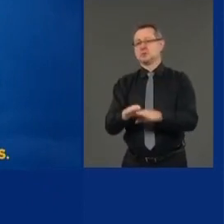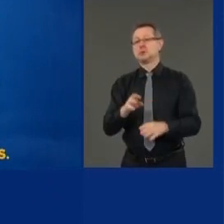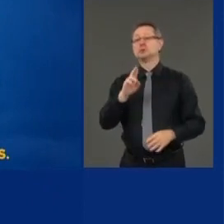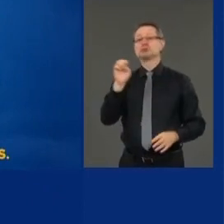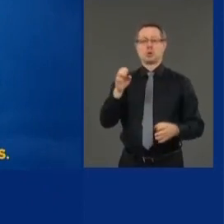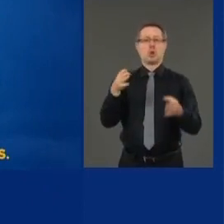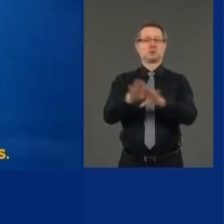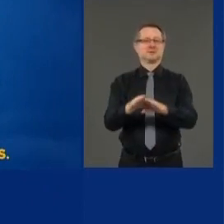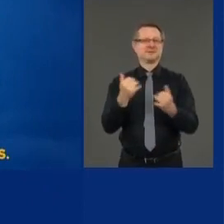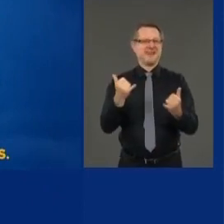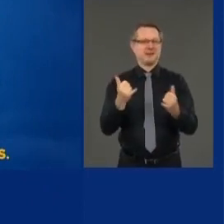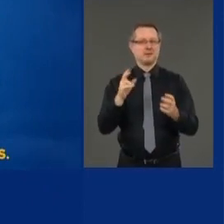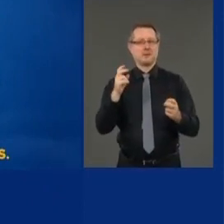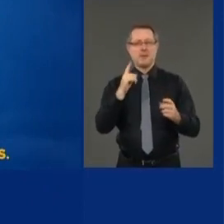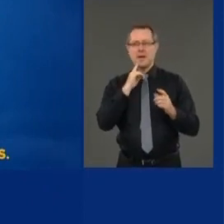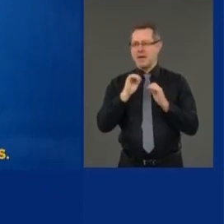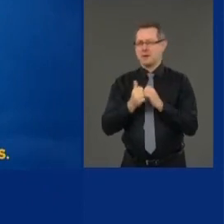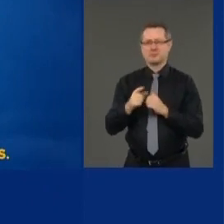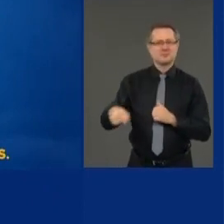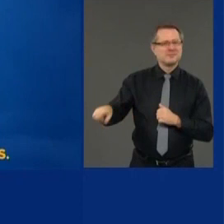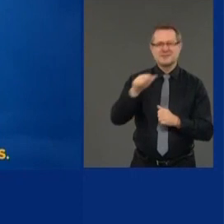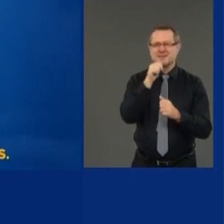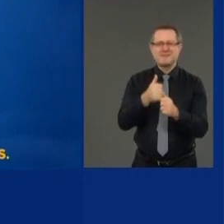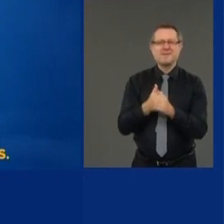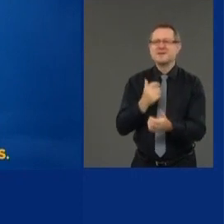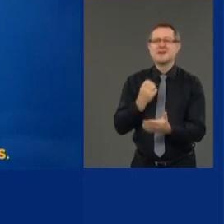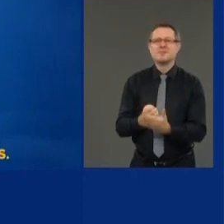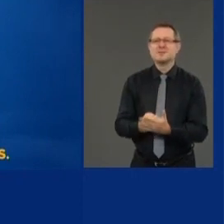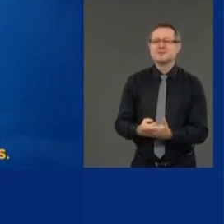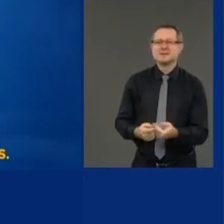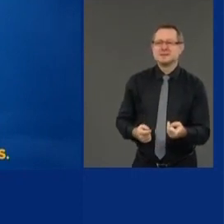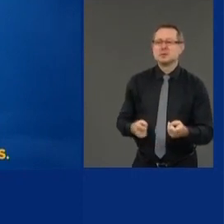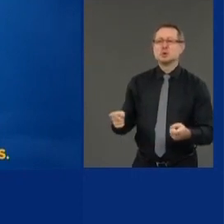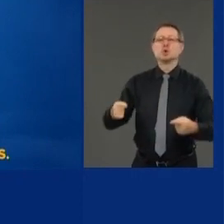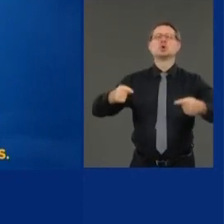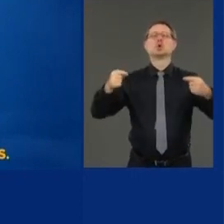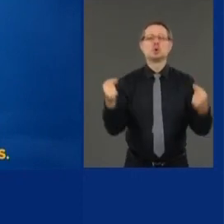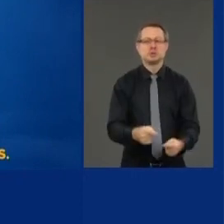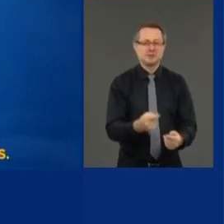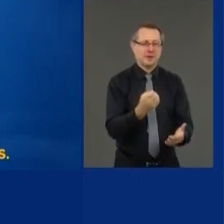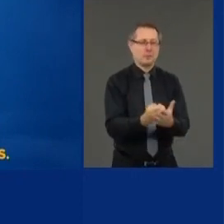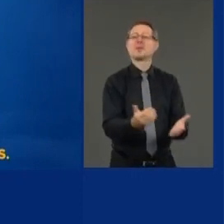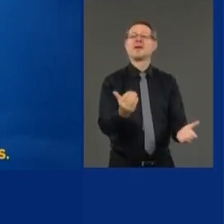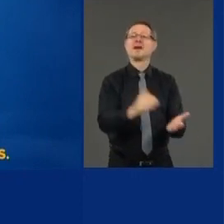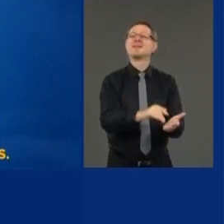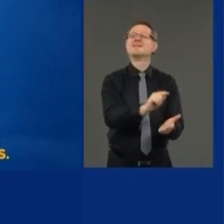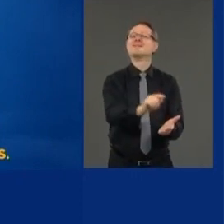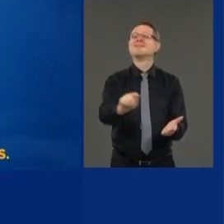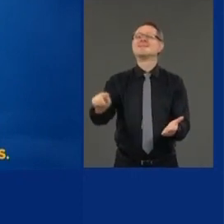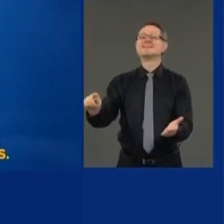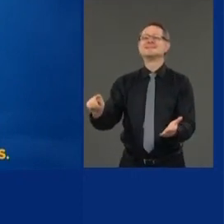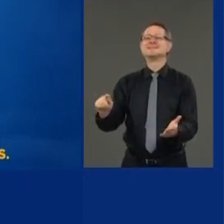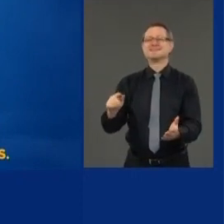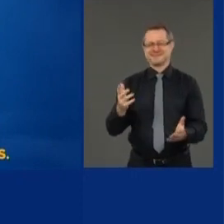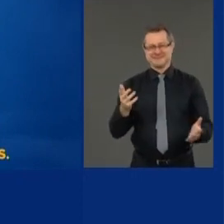EXIST -- RECLOSING. IT'S A NEW WORD.